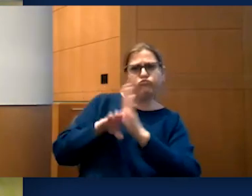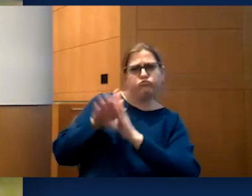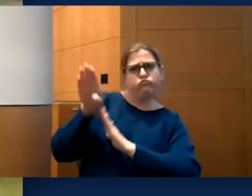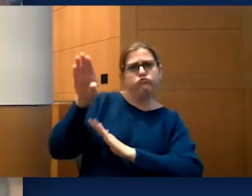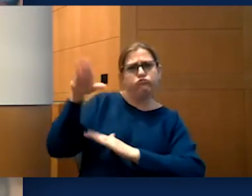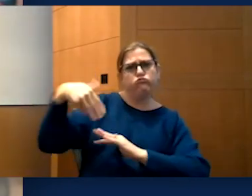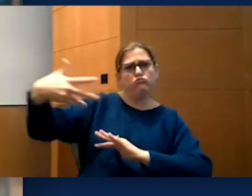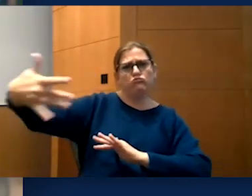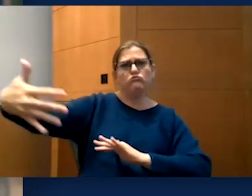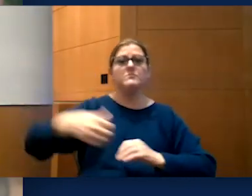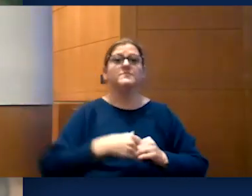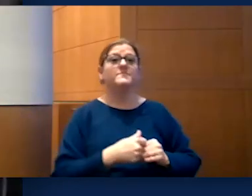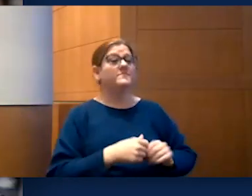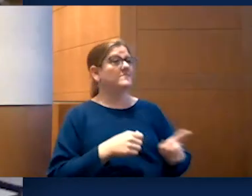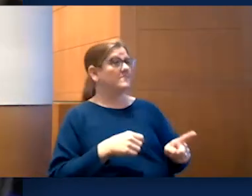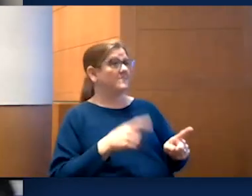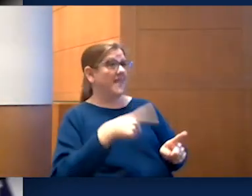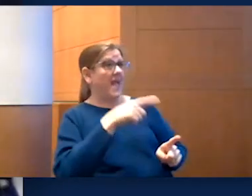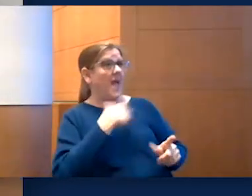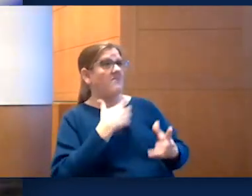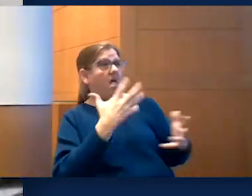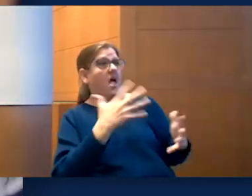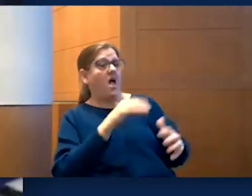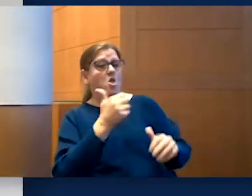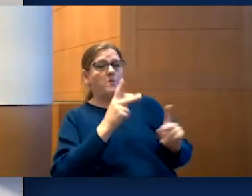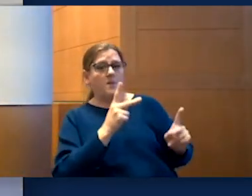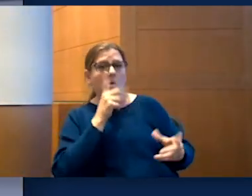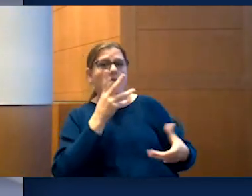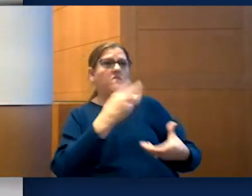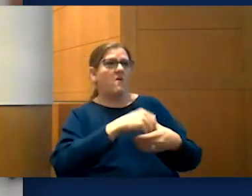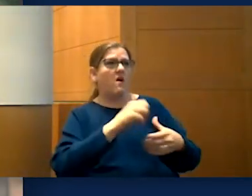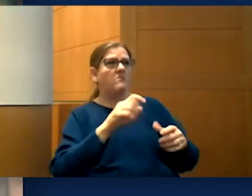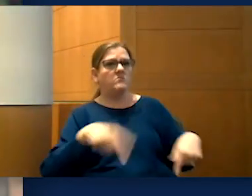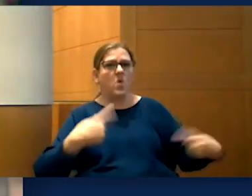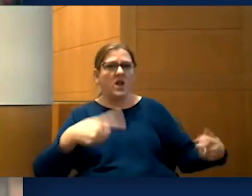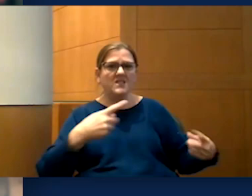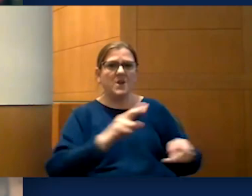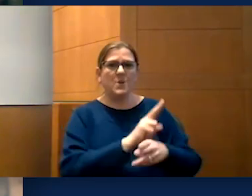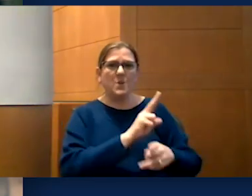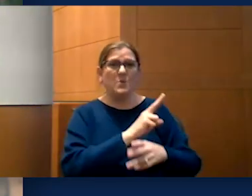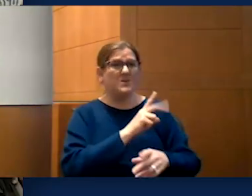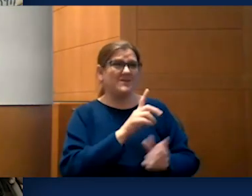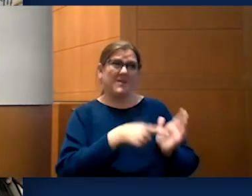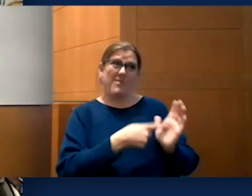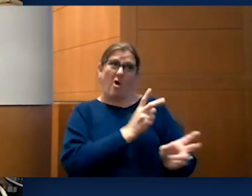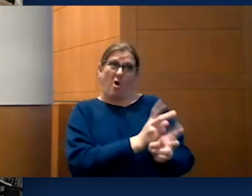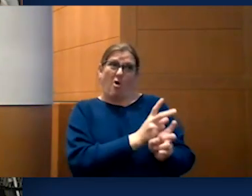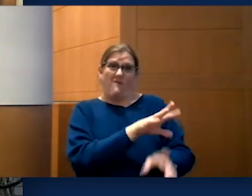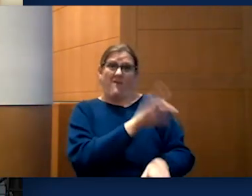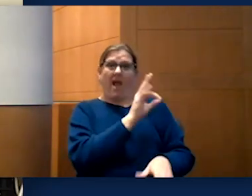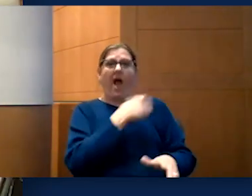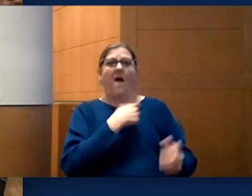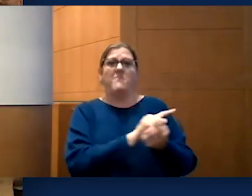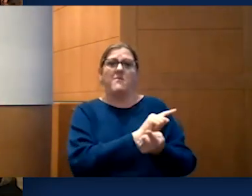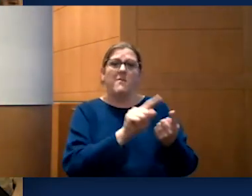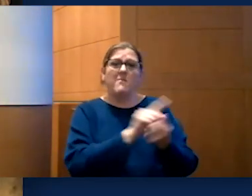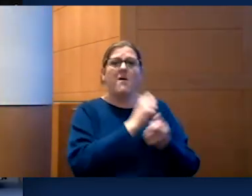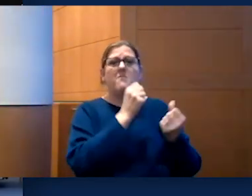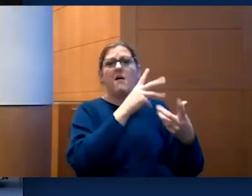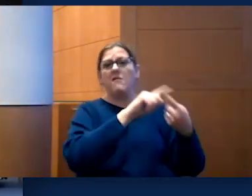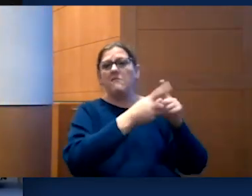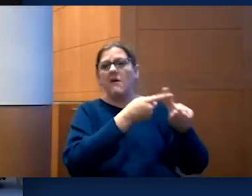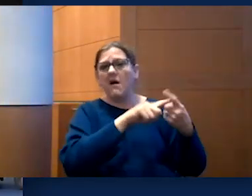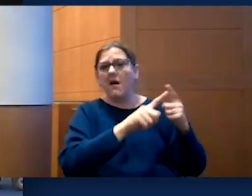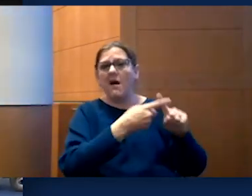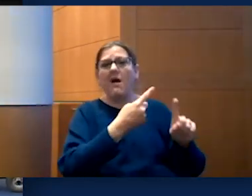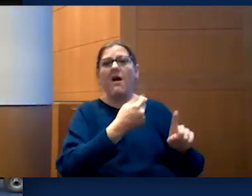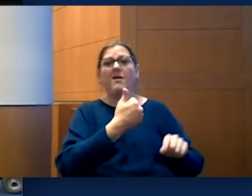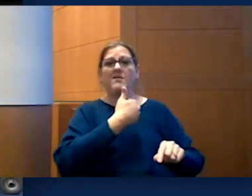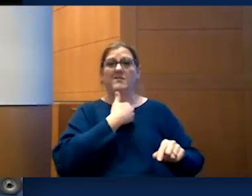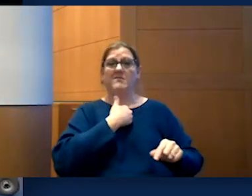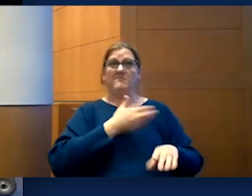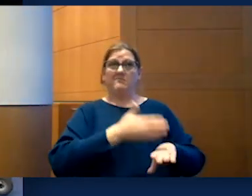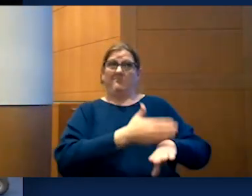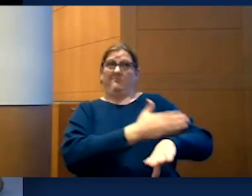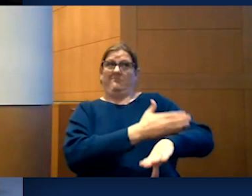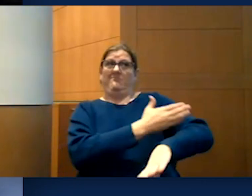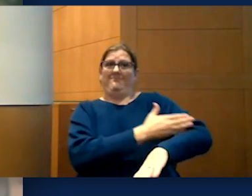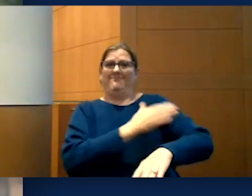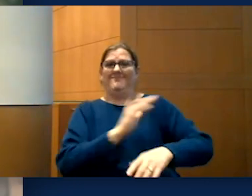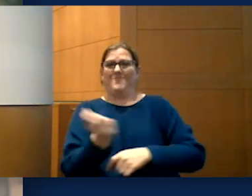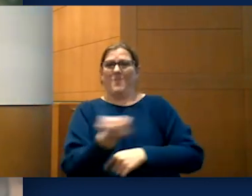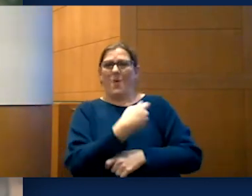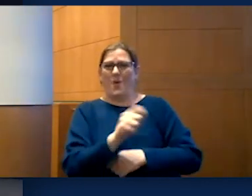All the people who are wheelchair users, I've made a lot of friends, and I am getting better at the sports I really love.